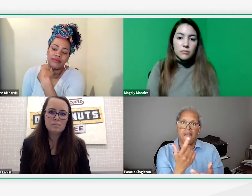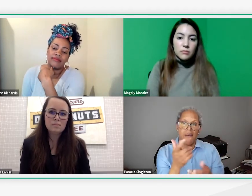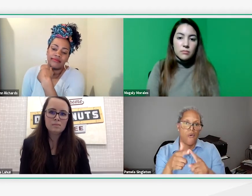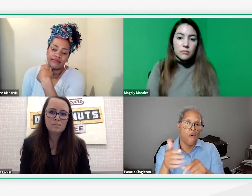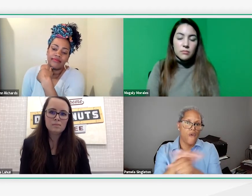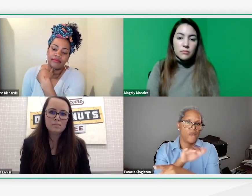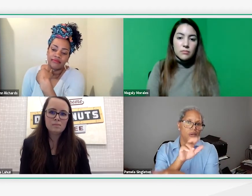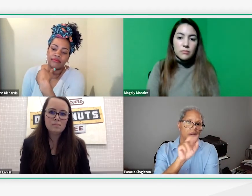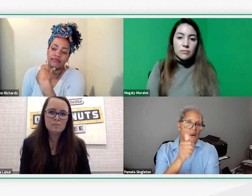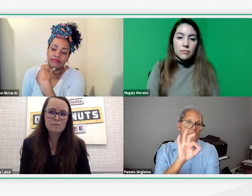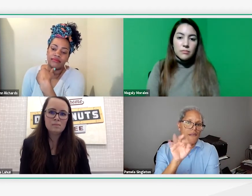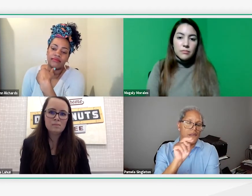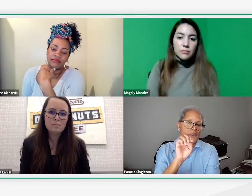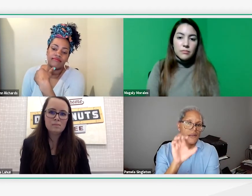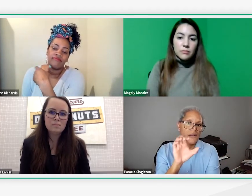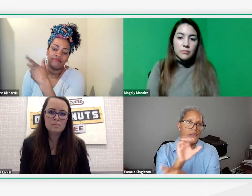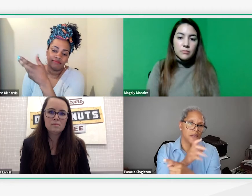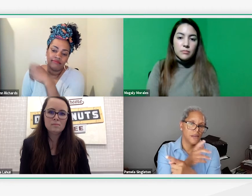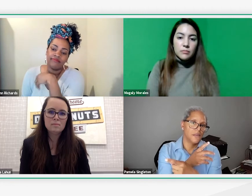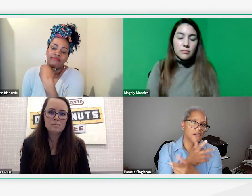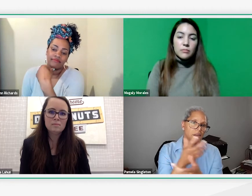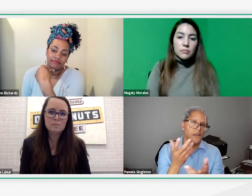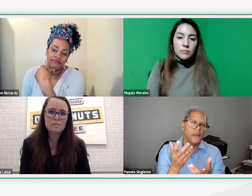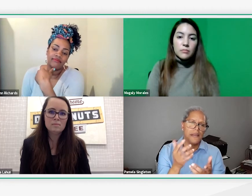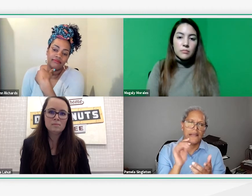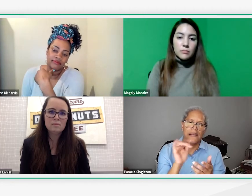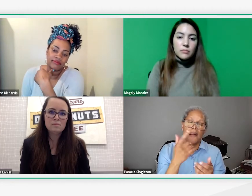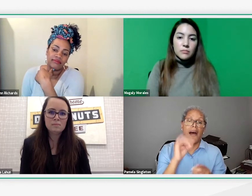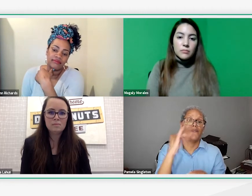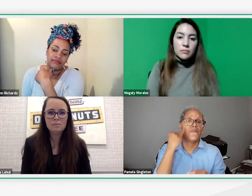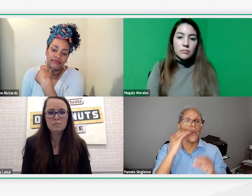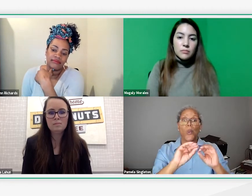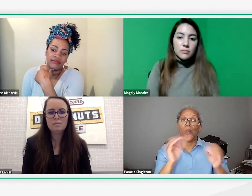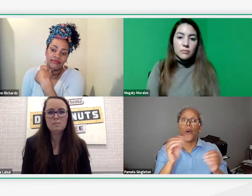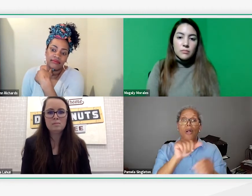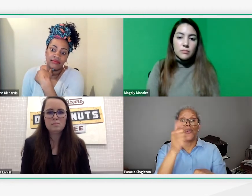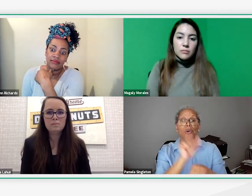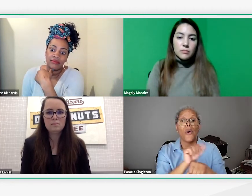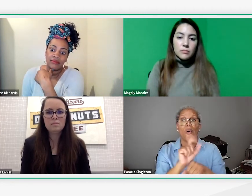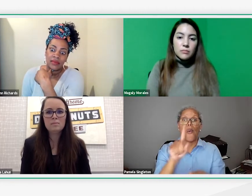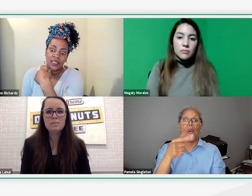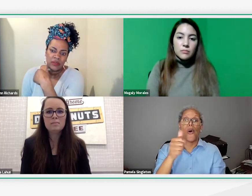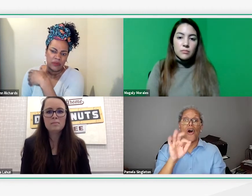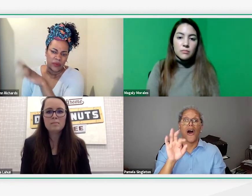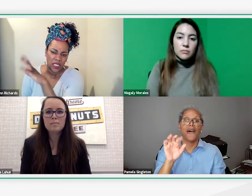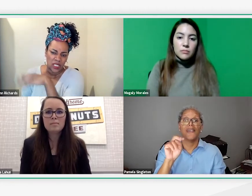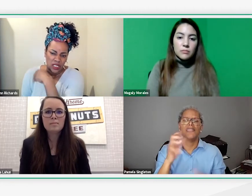taxes that you owe as a self-employed person. If you don't have another job